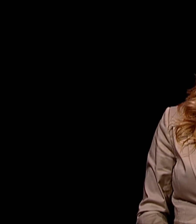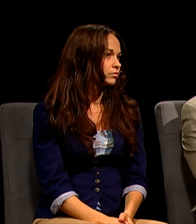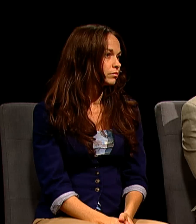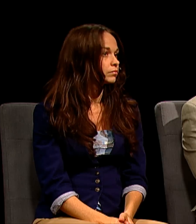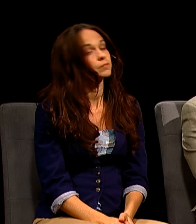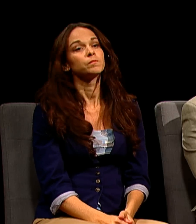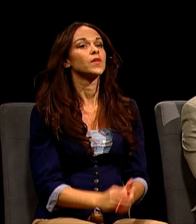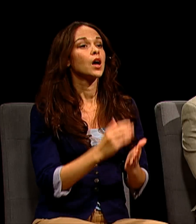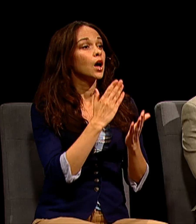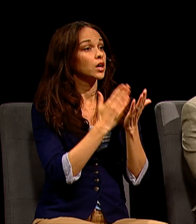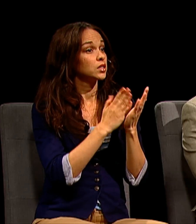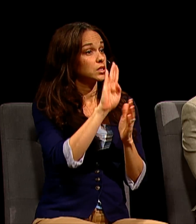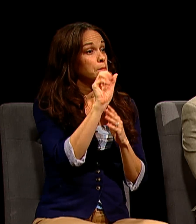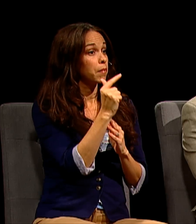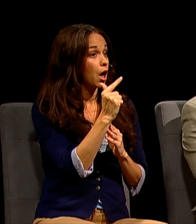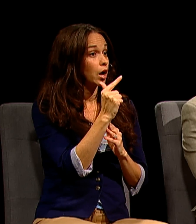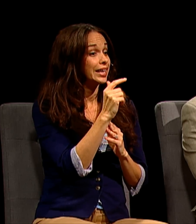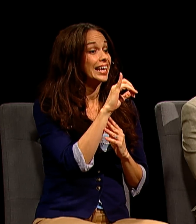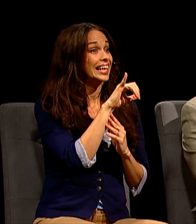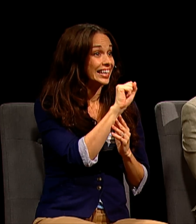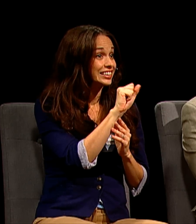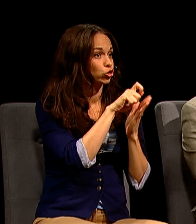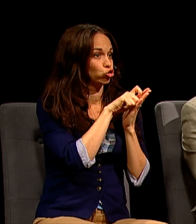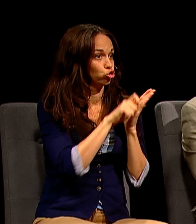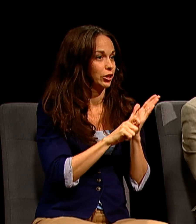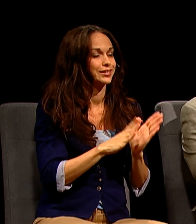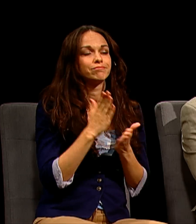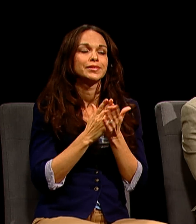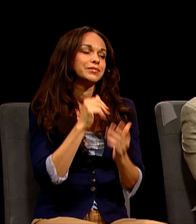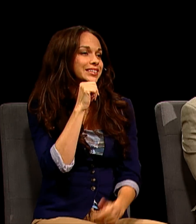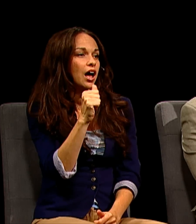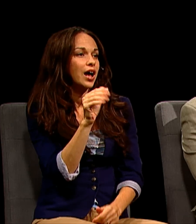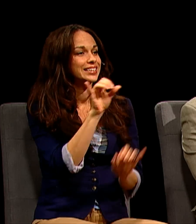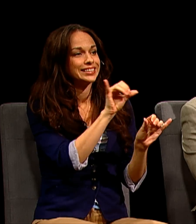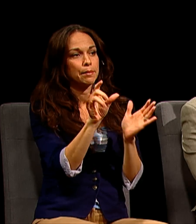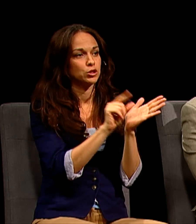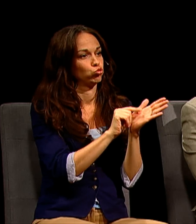Some blogging is journalism and some isn't. I mean it's just like on a printed page.